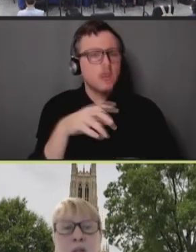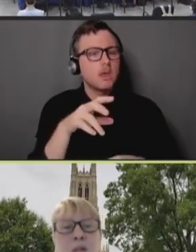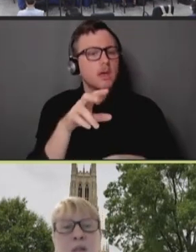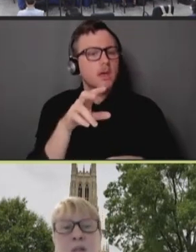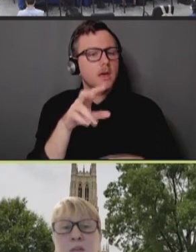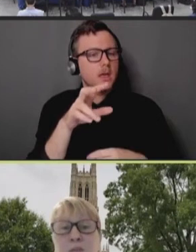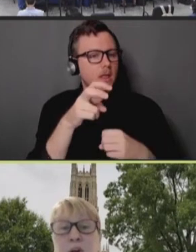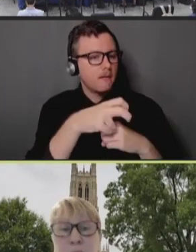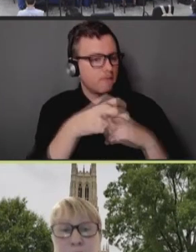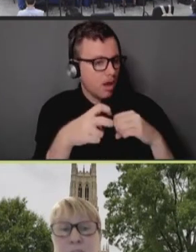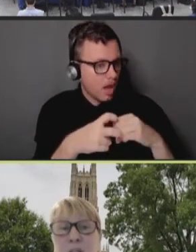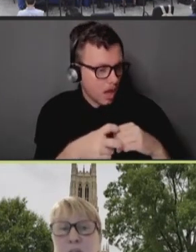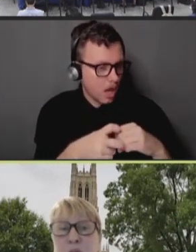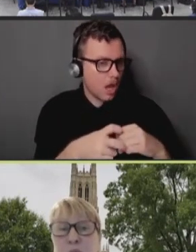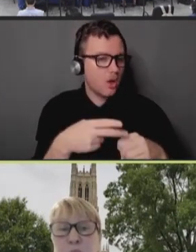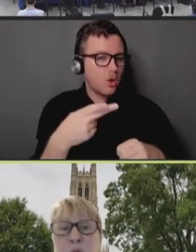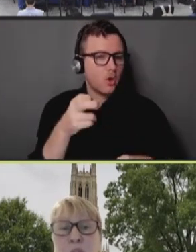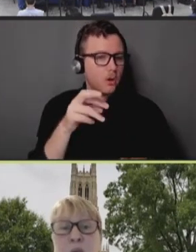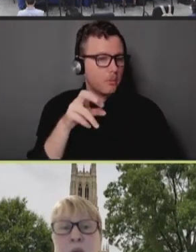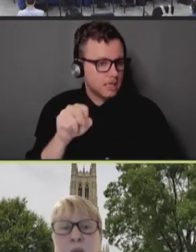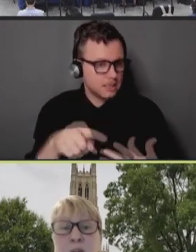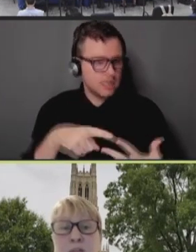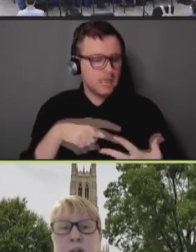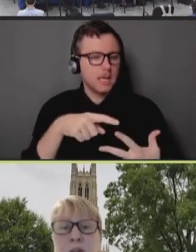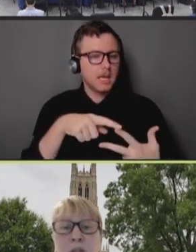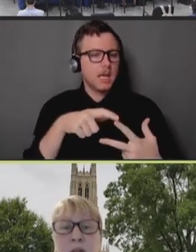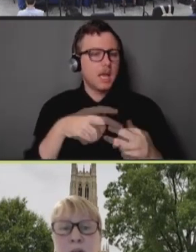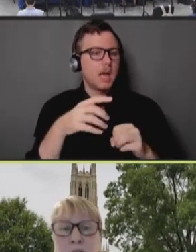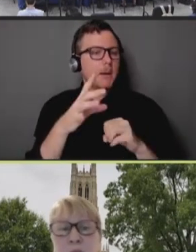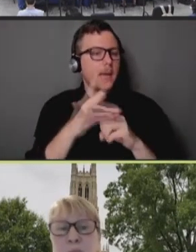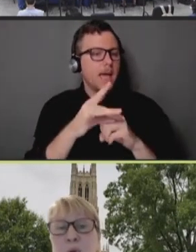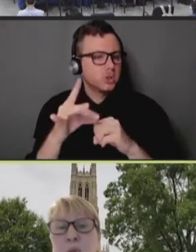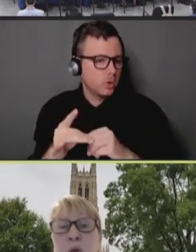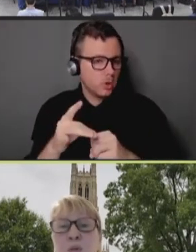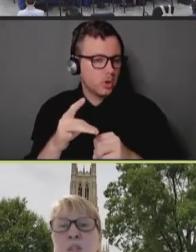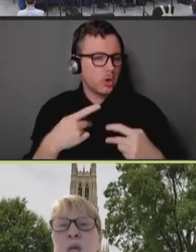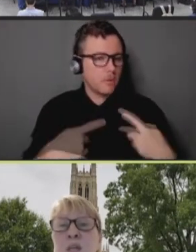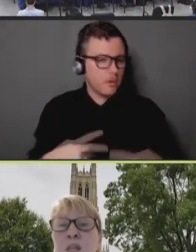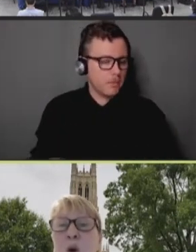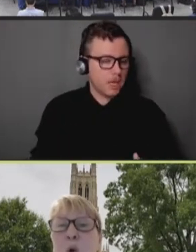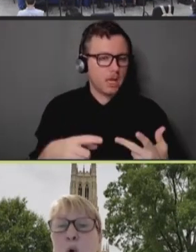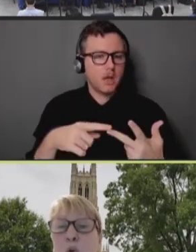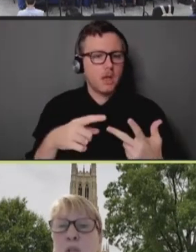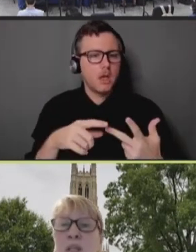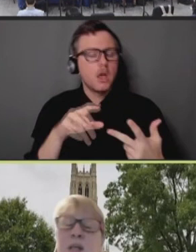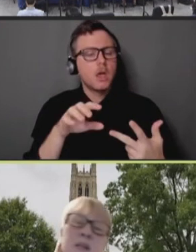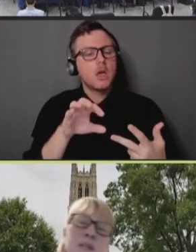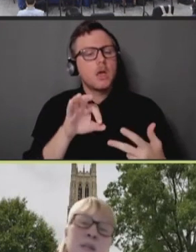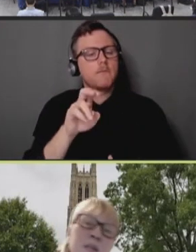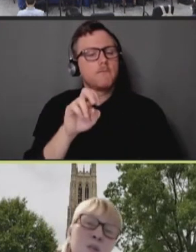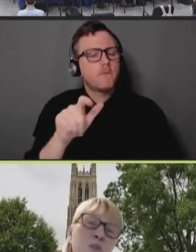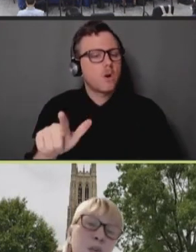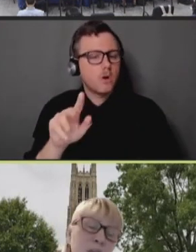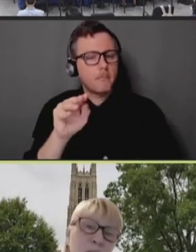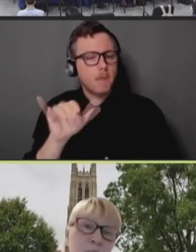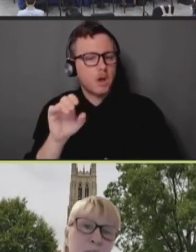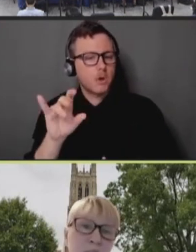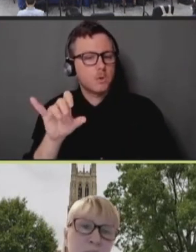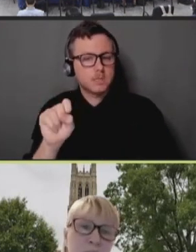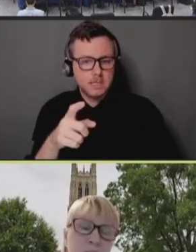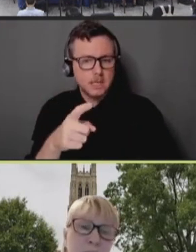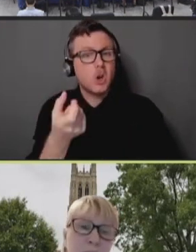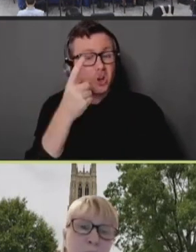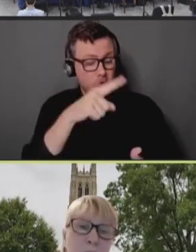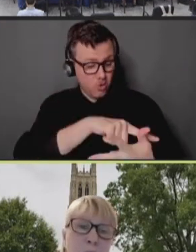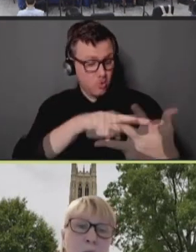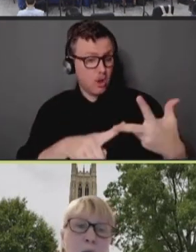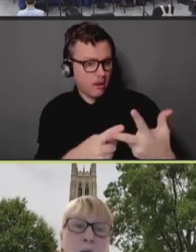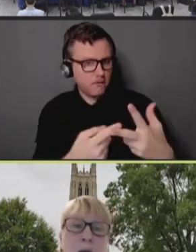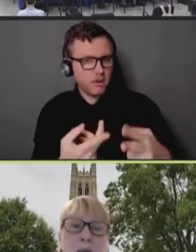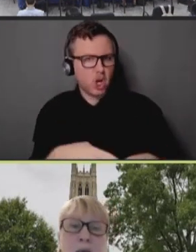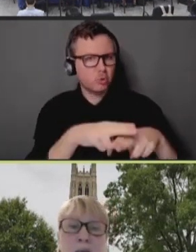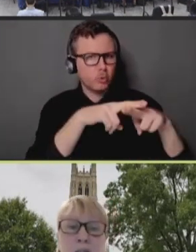bacterial pneumonia, and fungal mycosis, they all increase the risk of Alzheimer's disease.